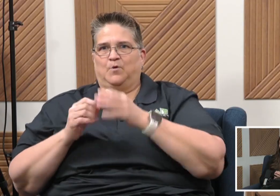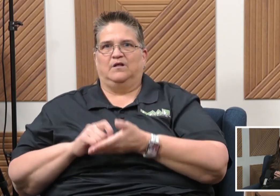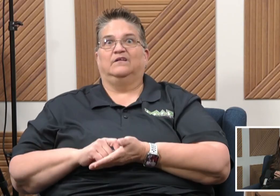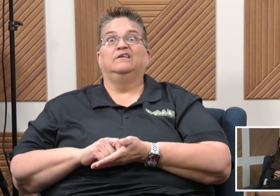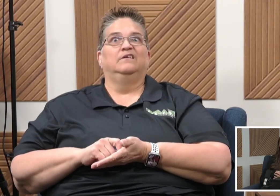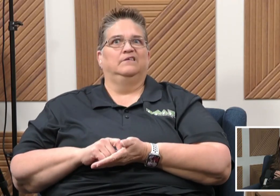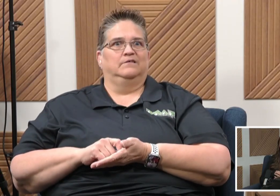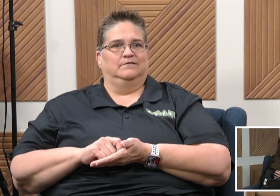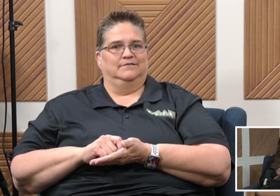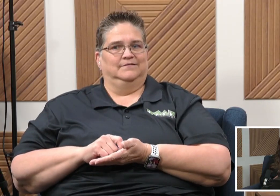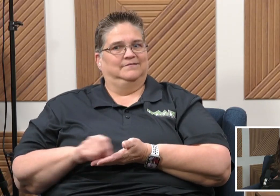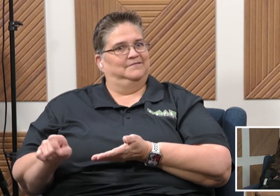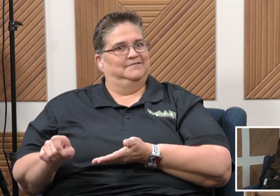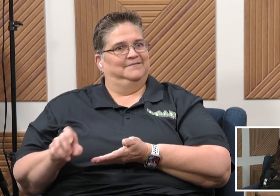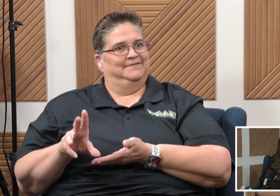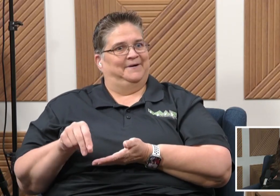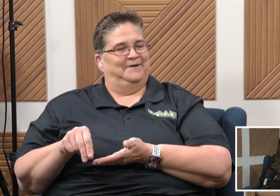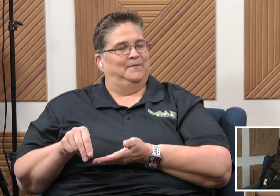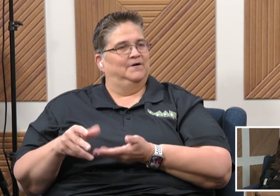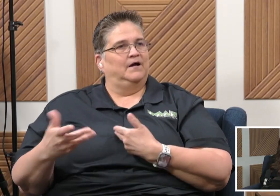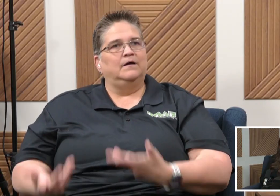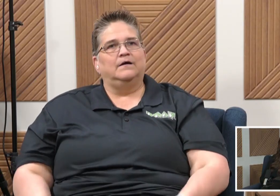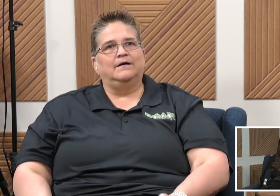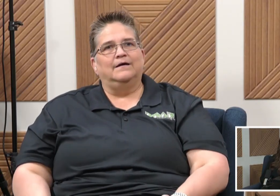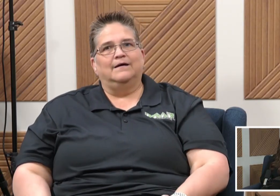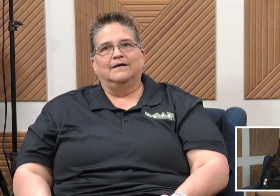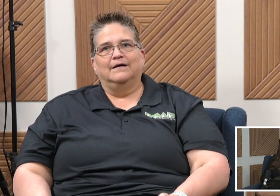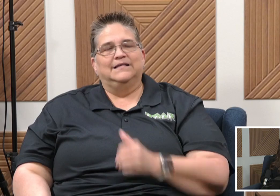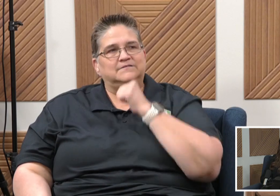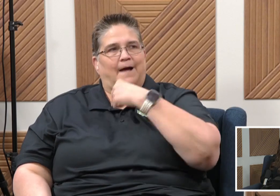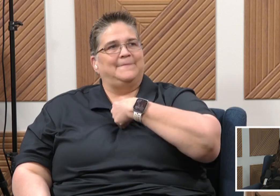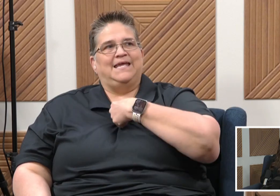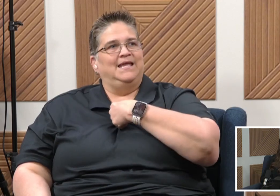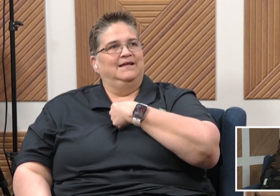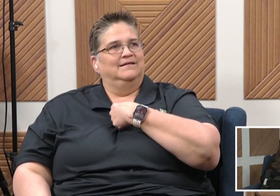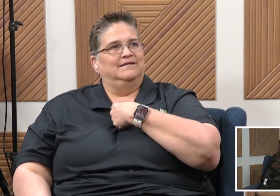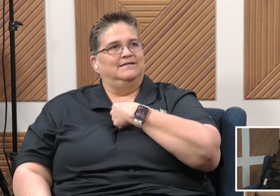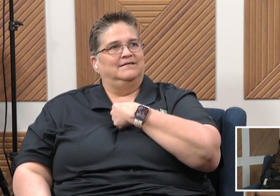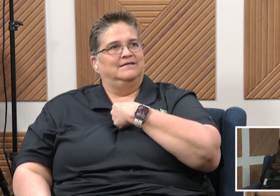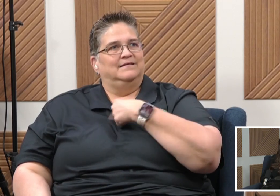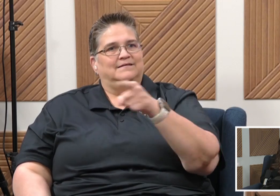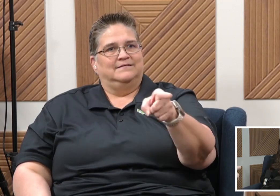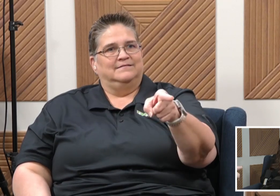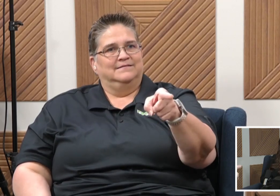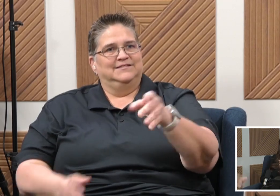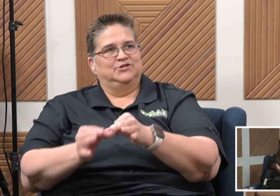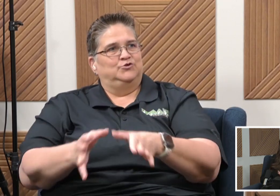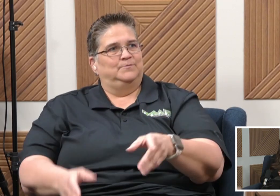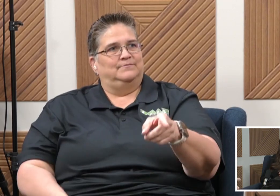And the hiring party is going to be like, oh, no. And that wasn't me. That was the interpreter.